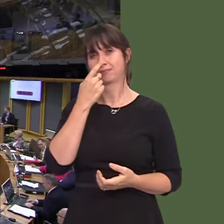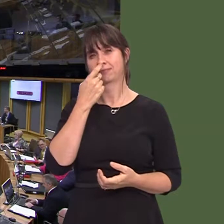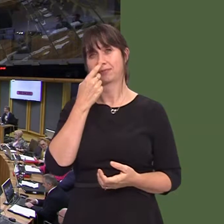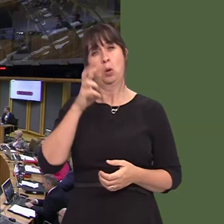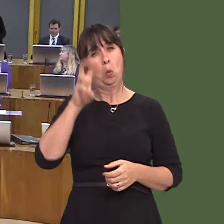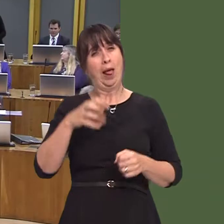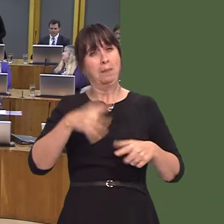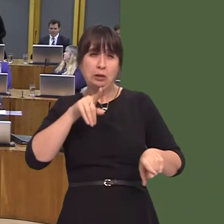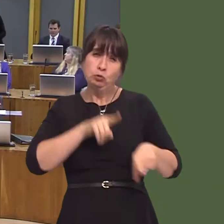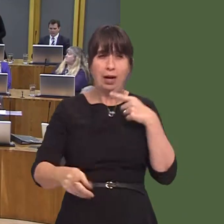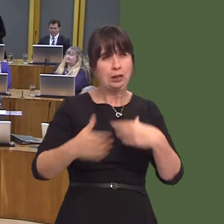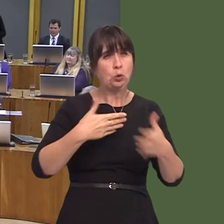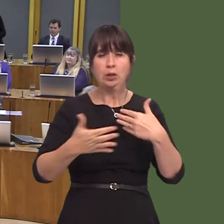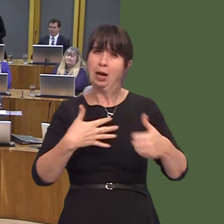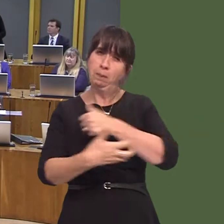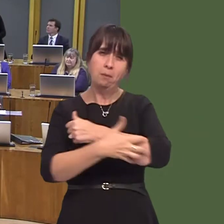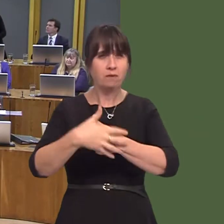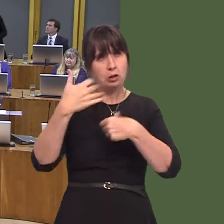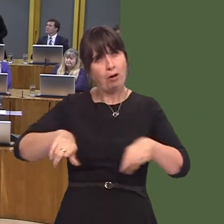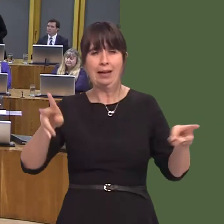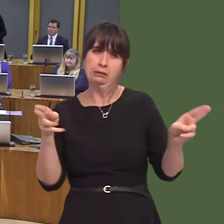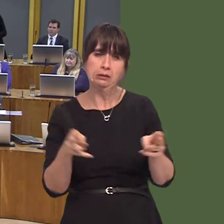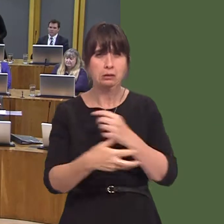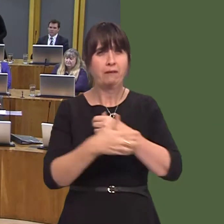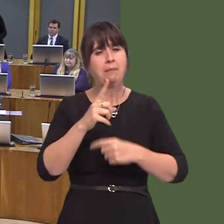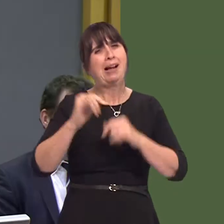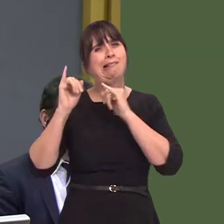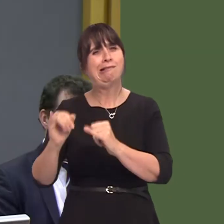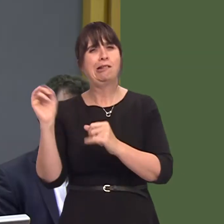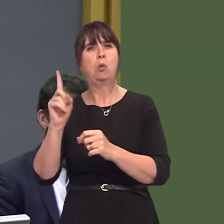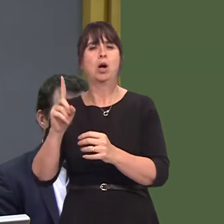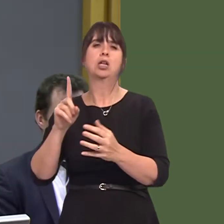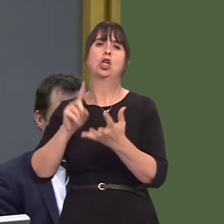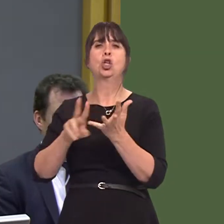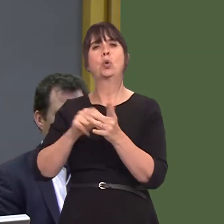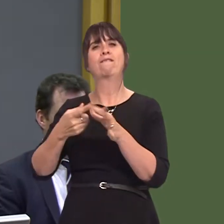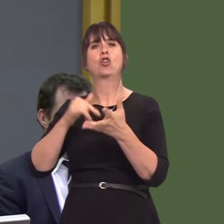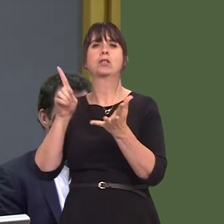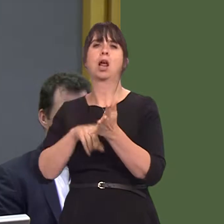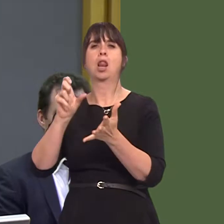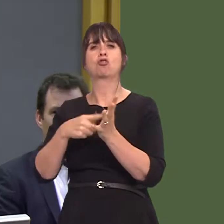Governmentís efforts to tackle poverty is the introduction of universal credit, rolled out across Wales.